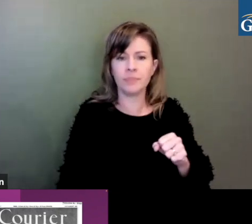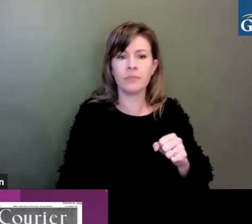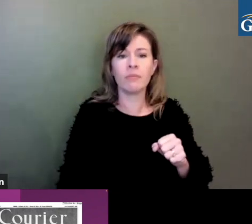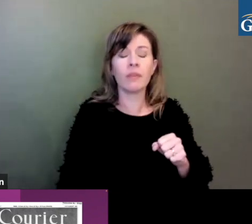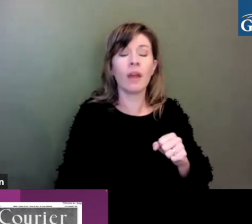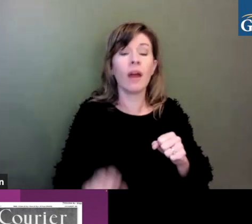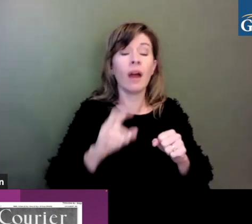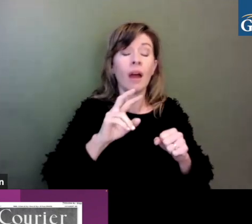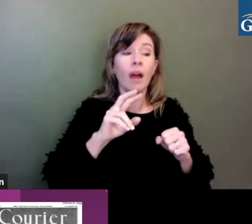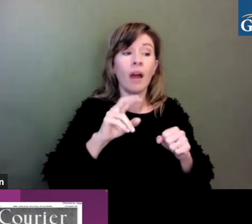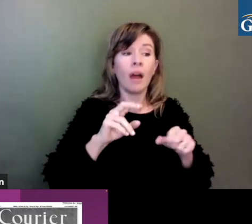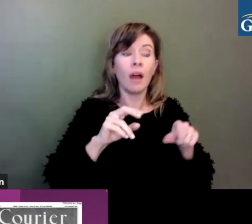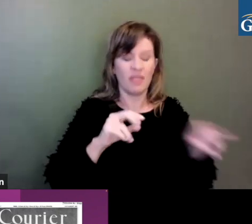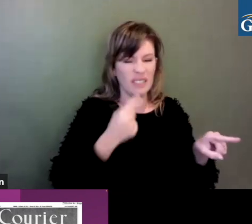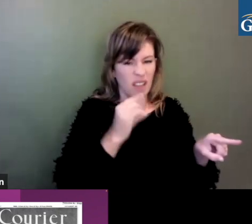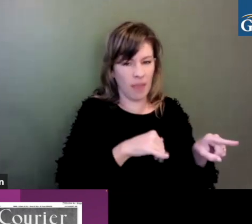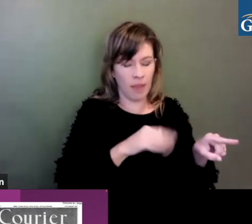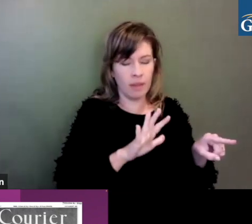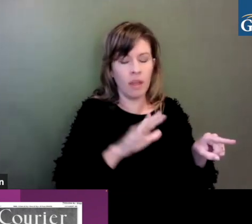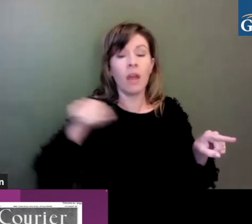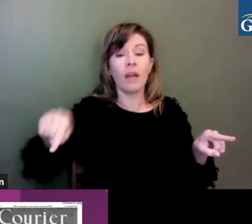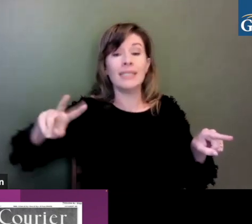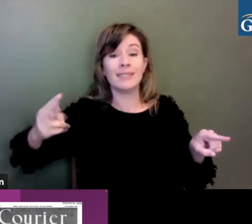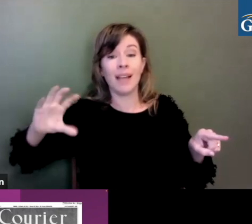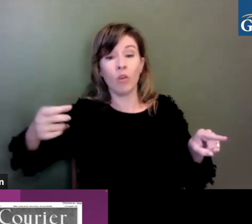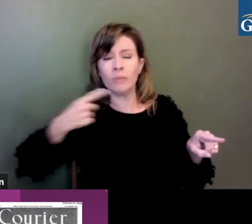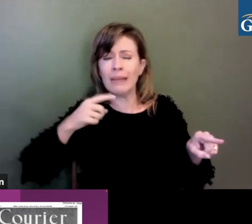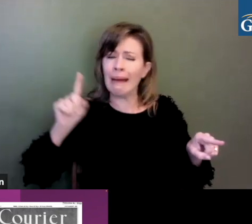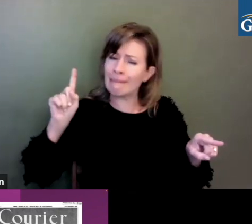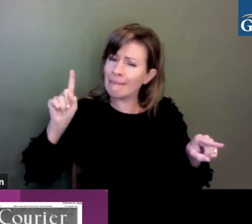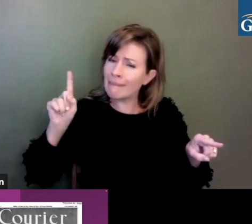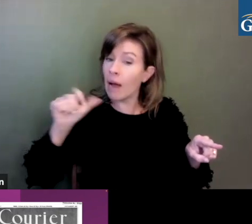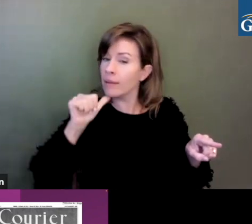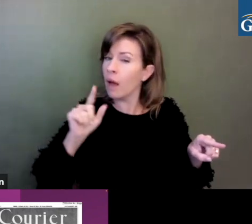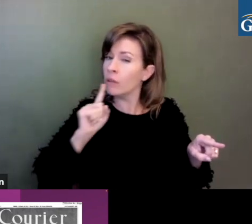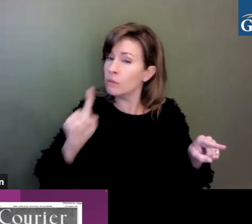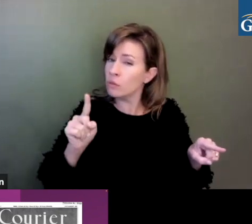actually we're not quite sure that there aren't biological ways that are tied to race